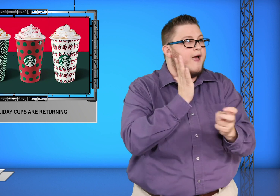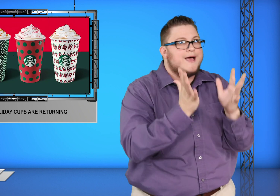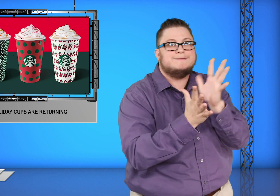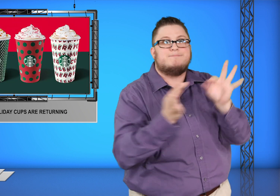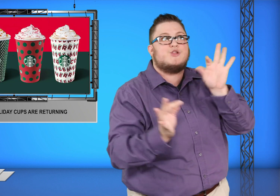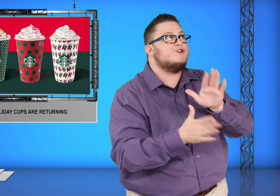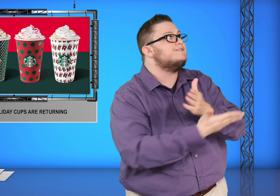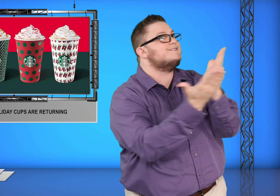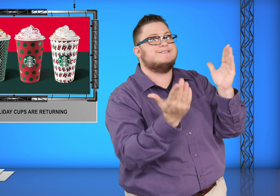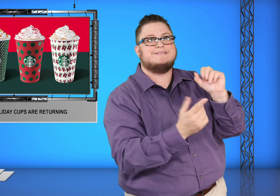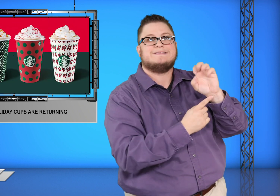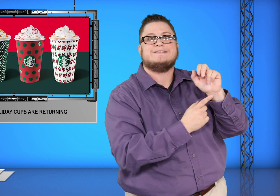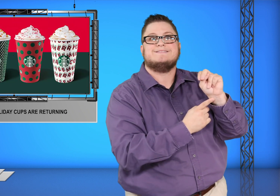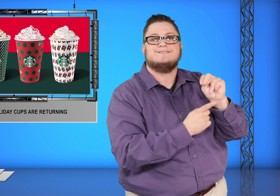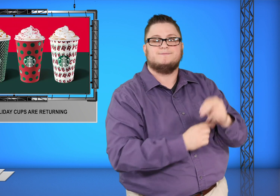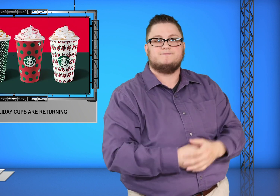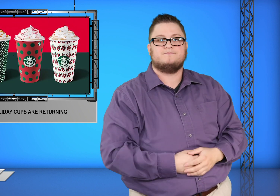the spirit of the season.